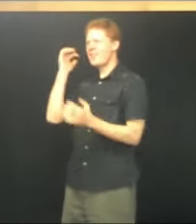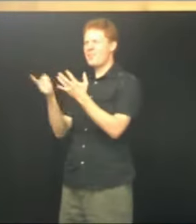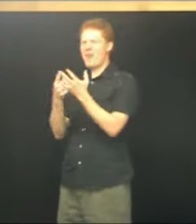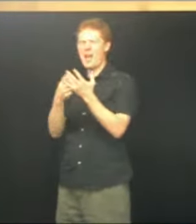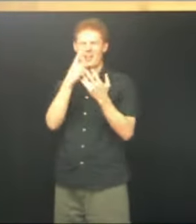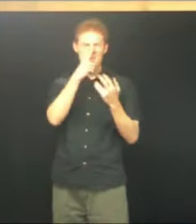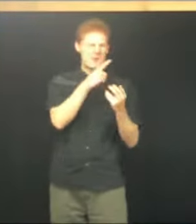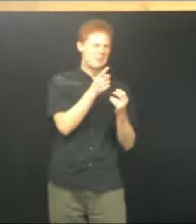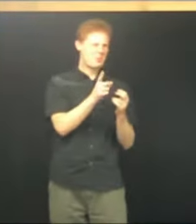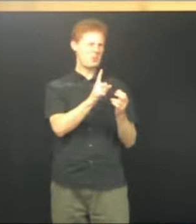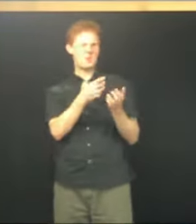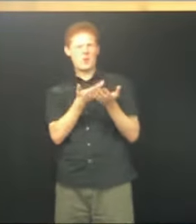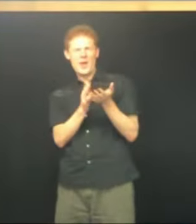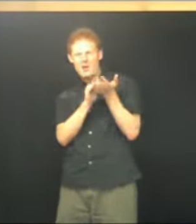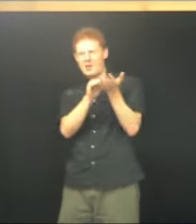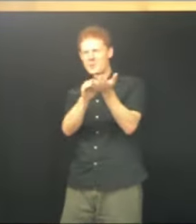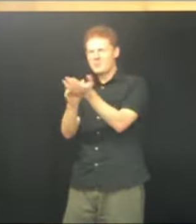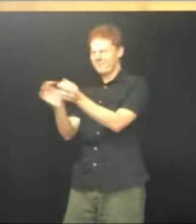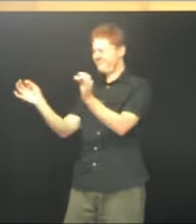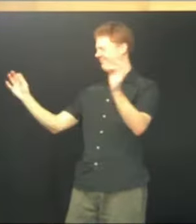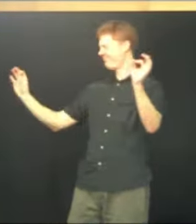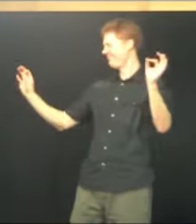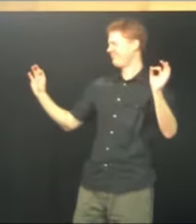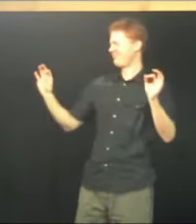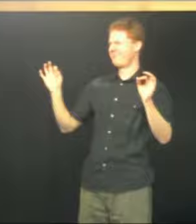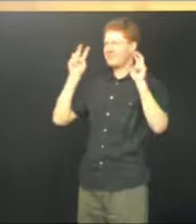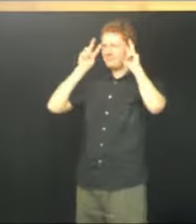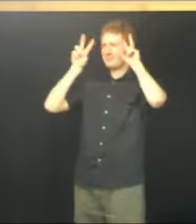Don't think of other people how you should help them